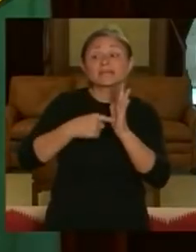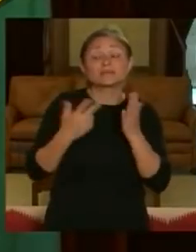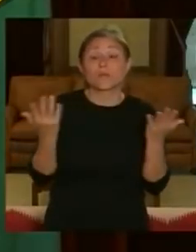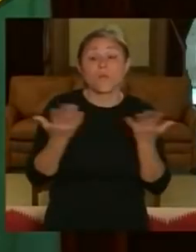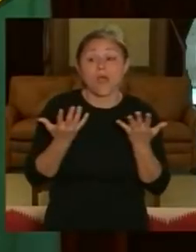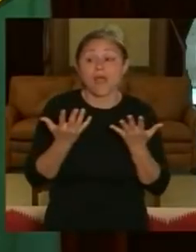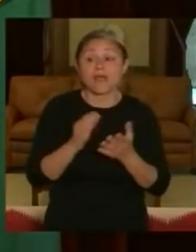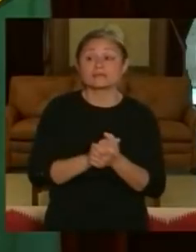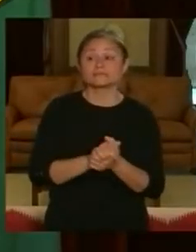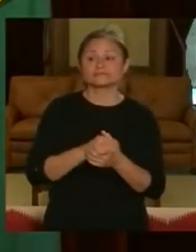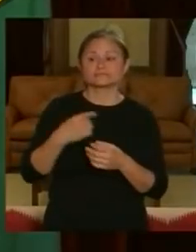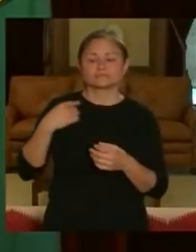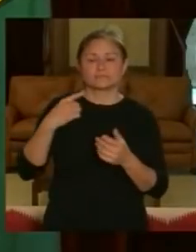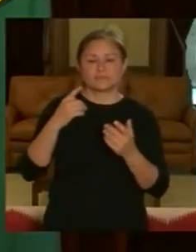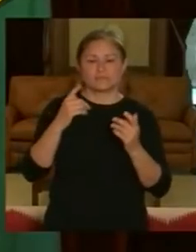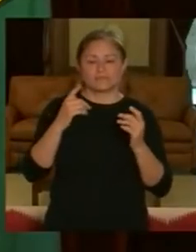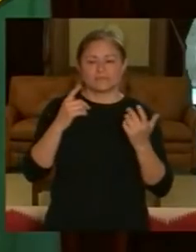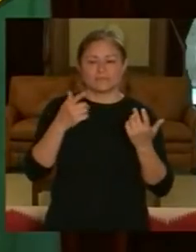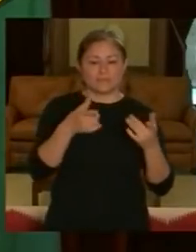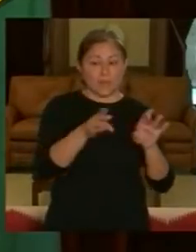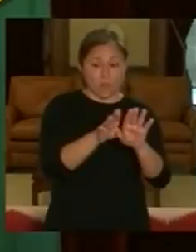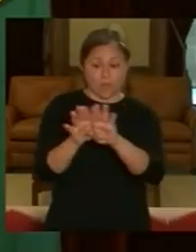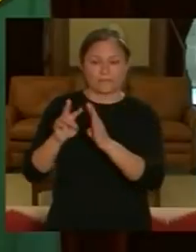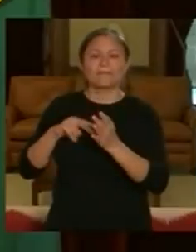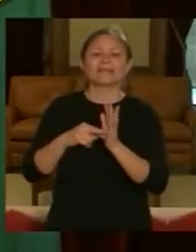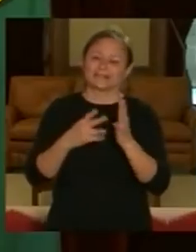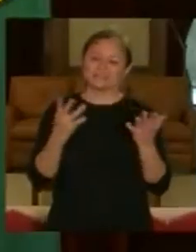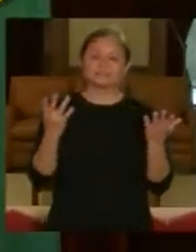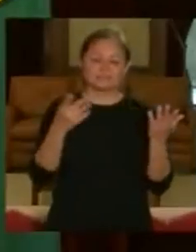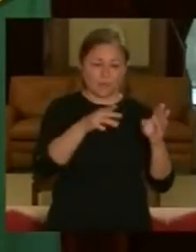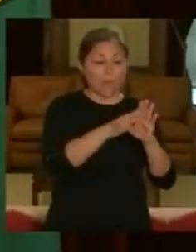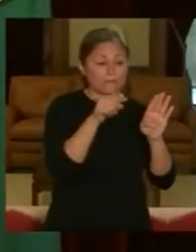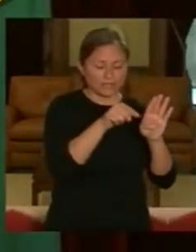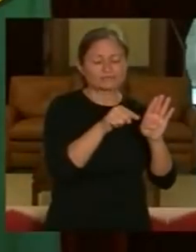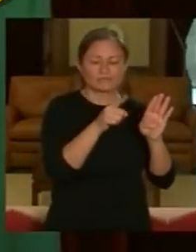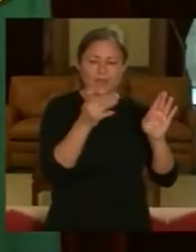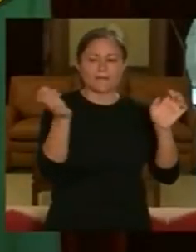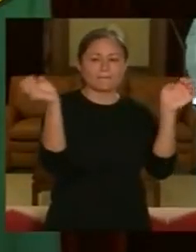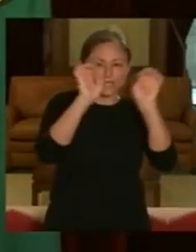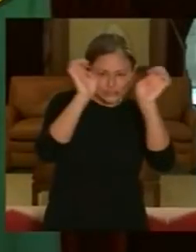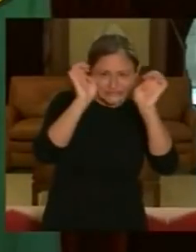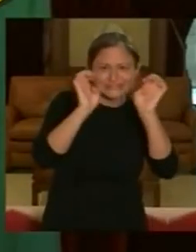GUIDELINES, ESSENTIAL BUSINESSES IN PEACE E FELL NOT LIMITED BY THIS ORDER INCLUDE